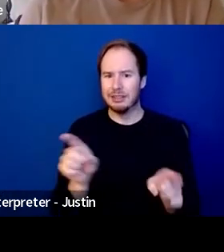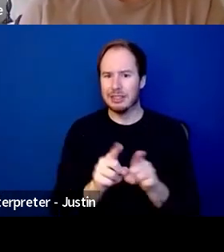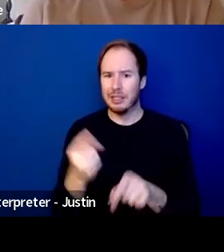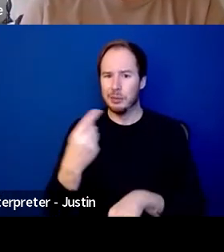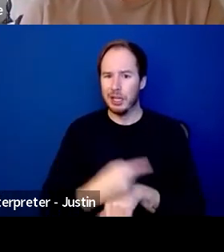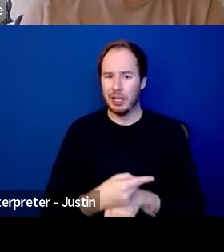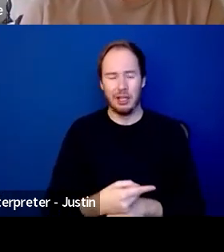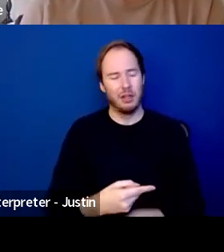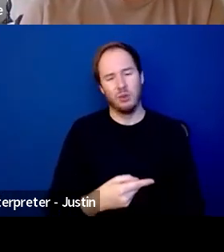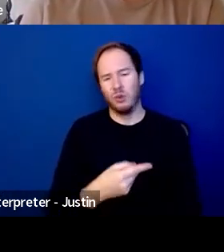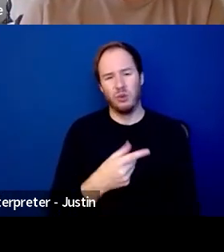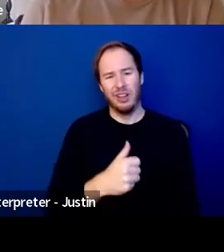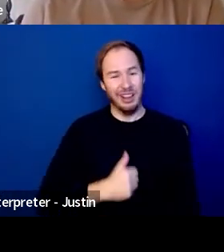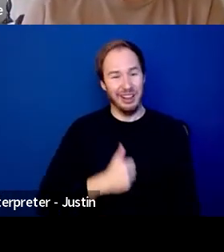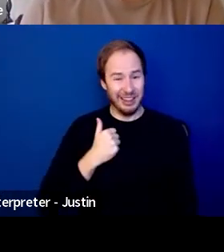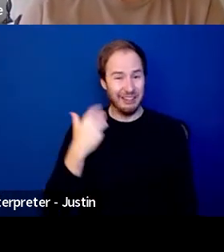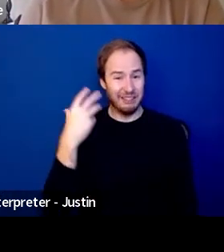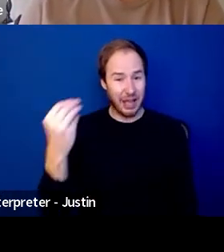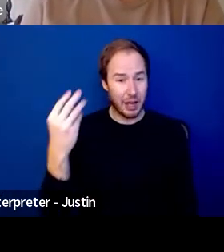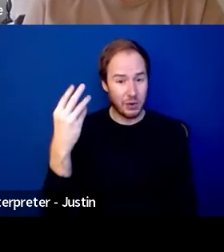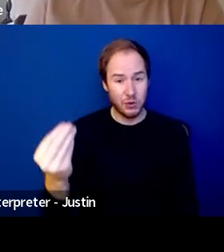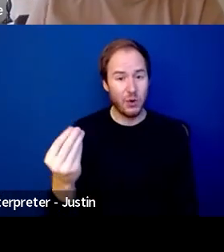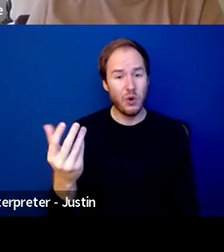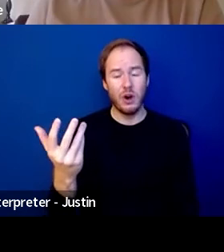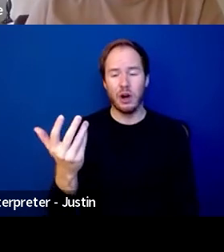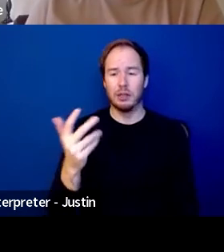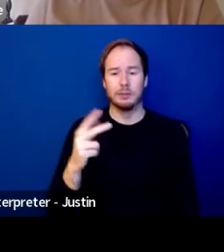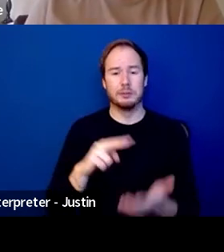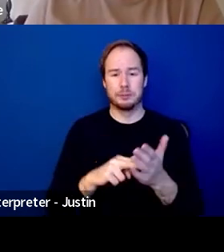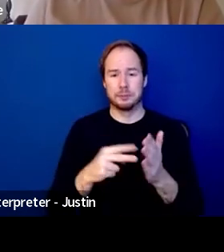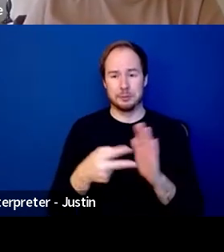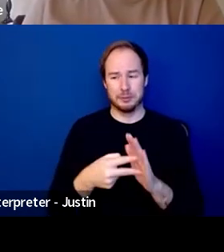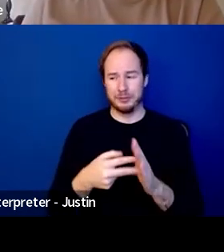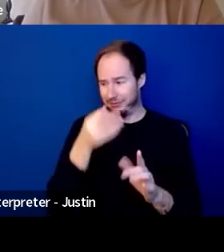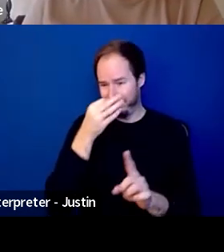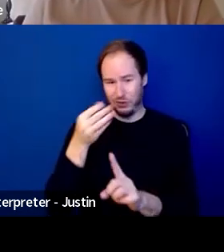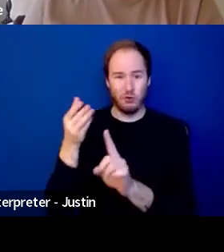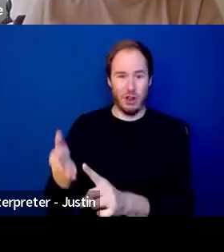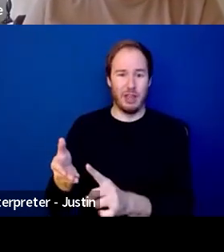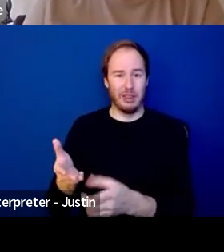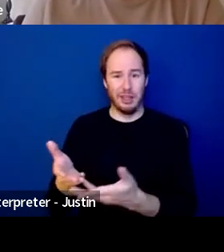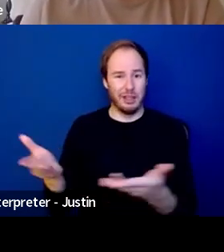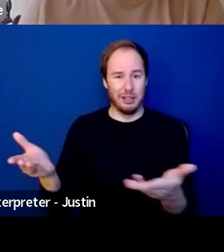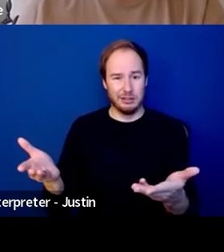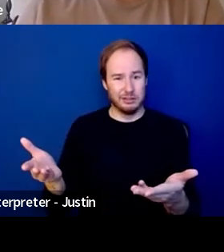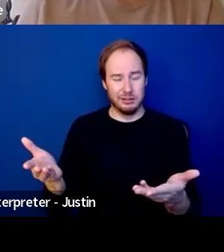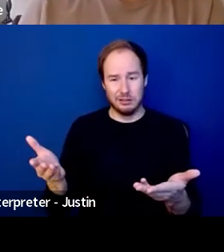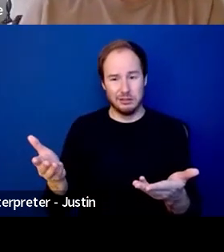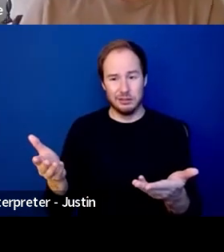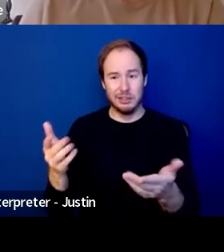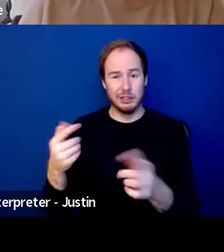They live outdoors, so they are right there. They are a target and